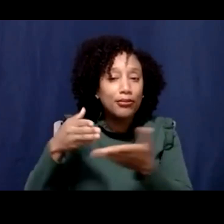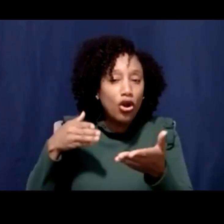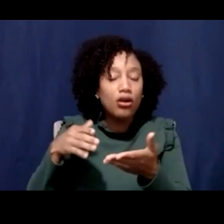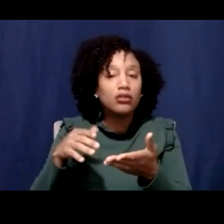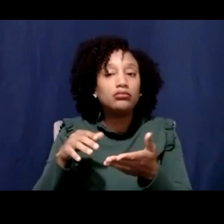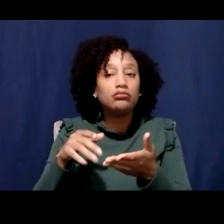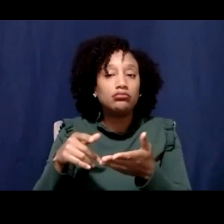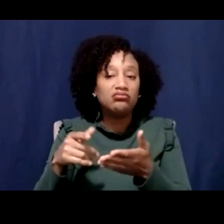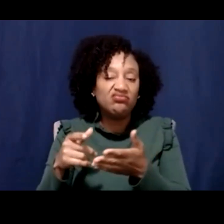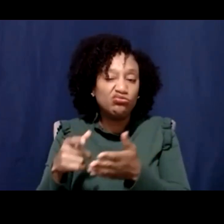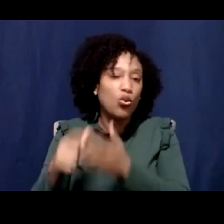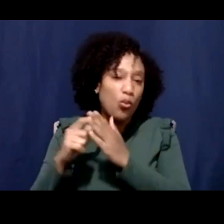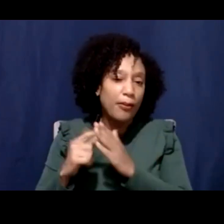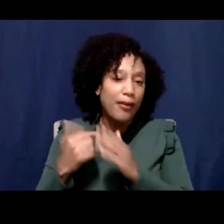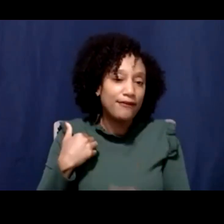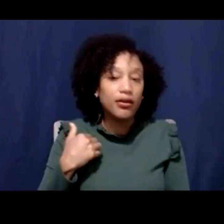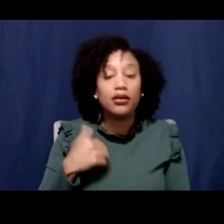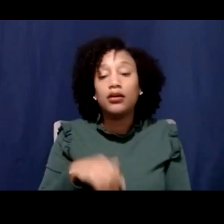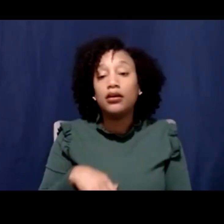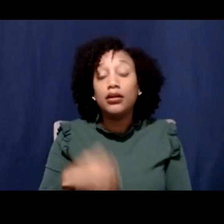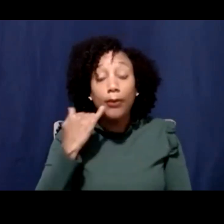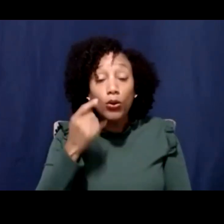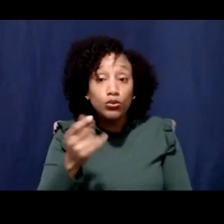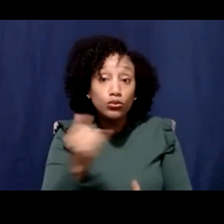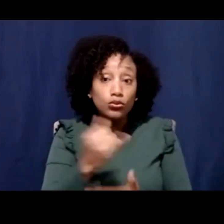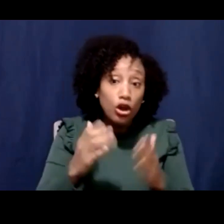So even if you are an artist who's applying